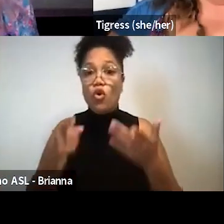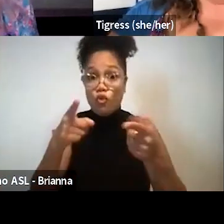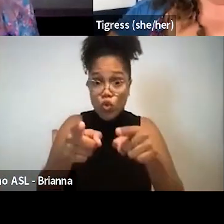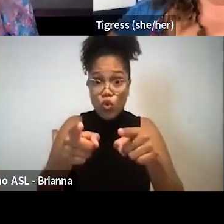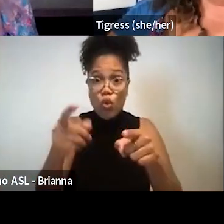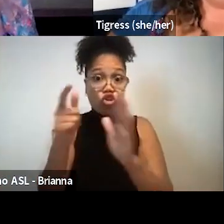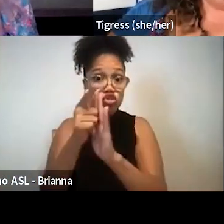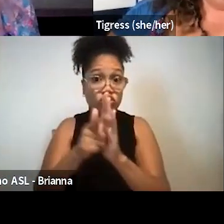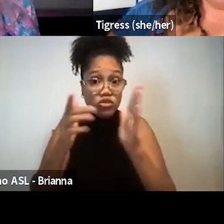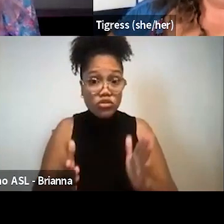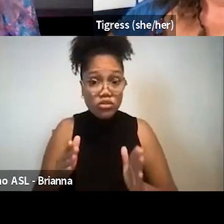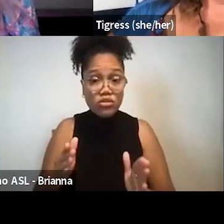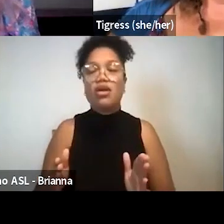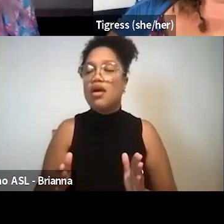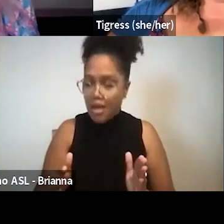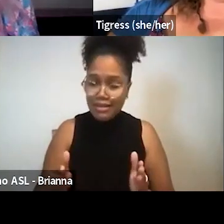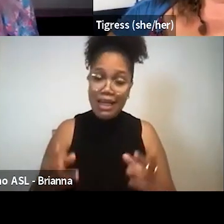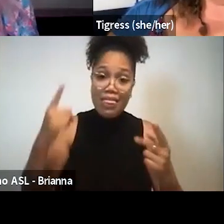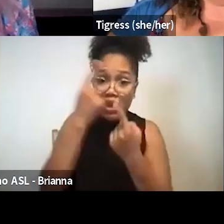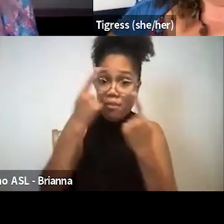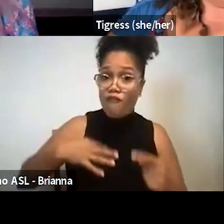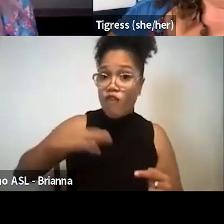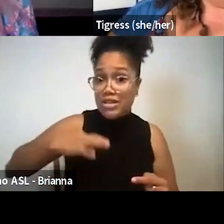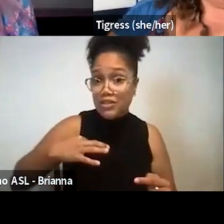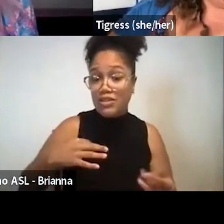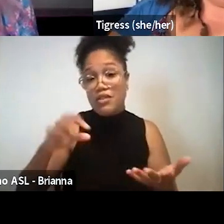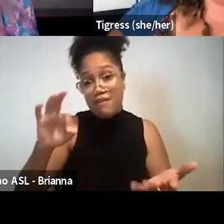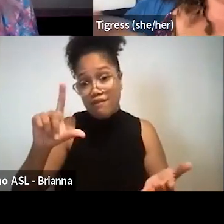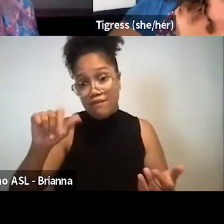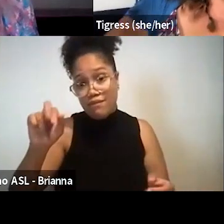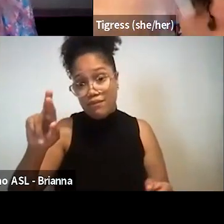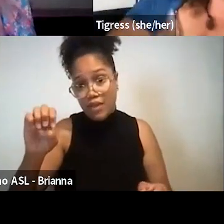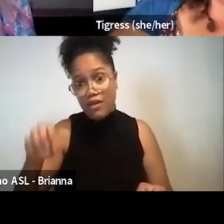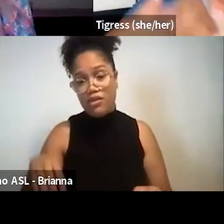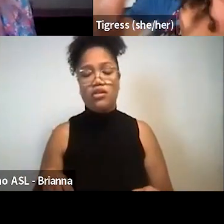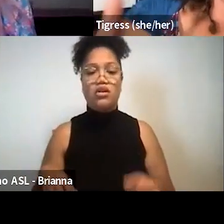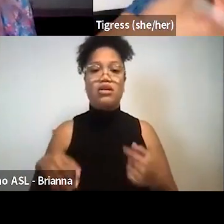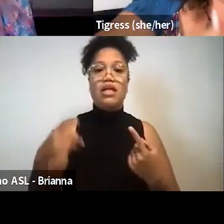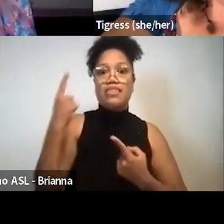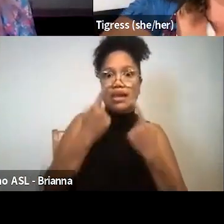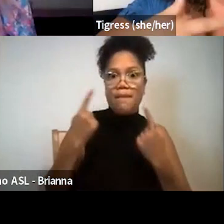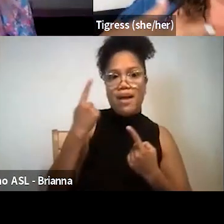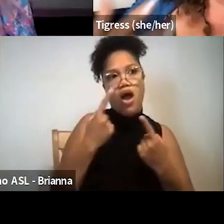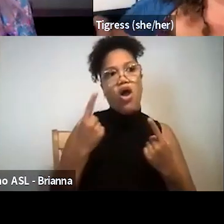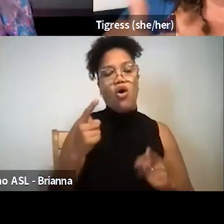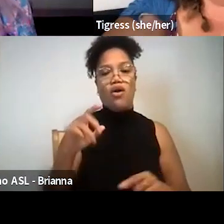think about volunteering for Flare or, you know, if you think about bringing in NAVA or flair or others to do people